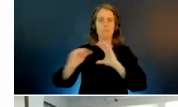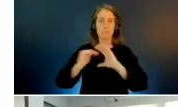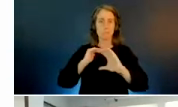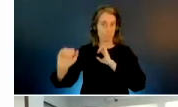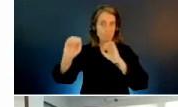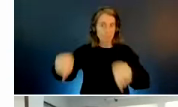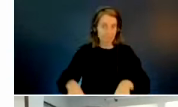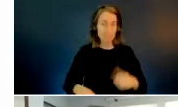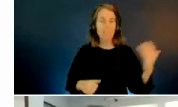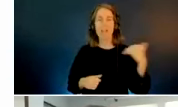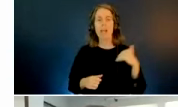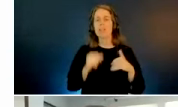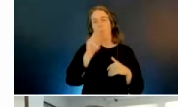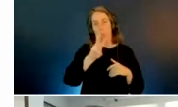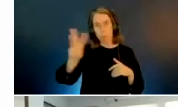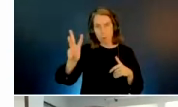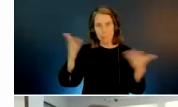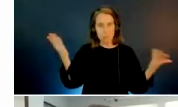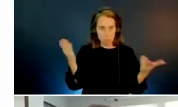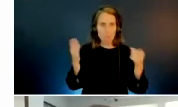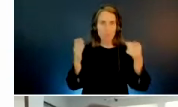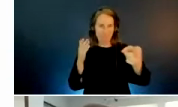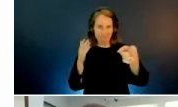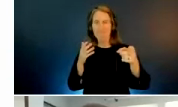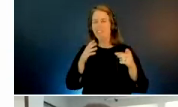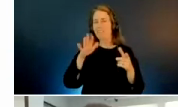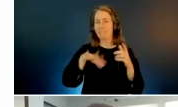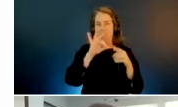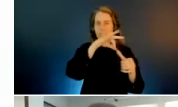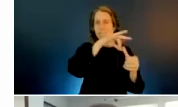website and you can get to the voting page but there's just a lot of really good information